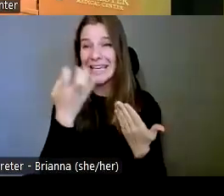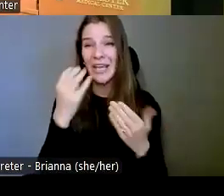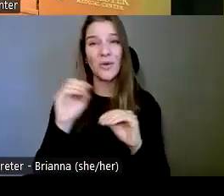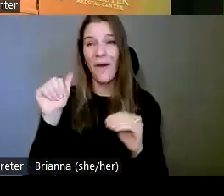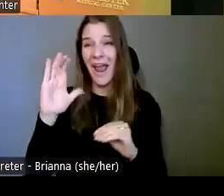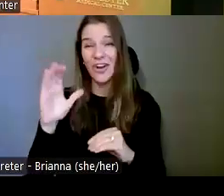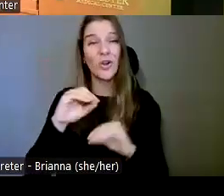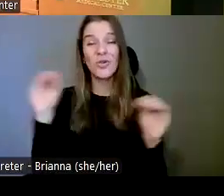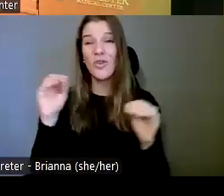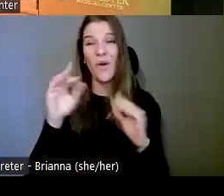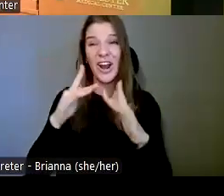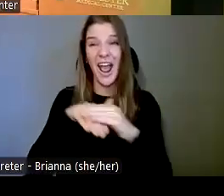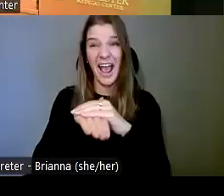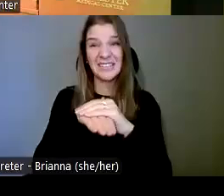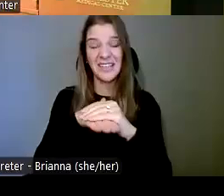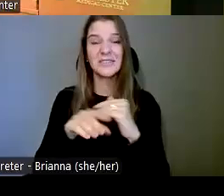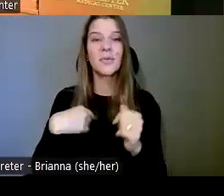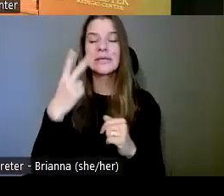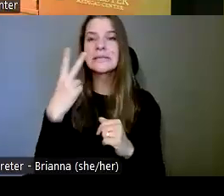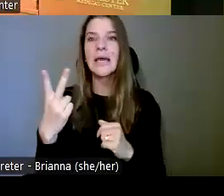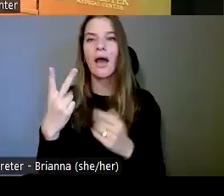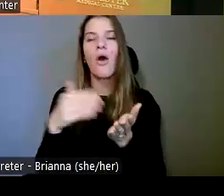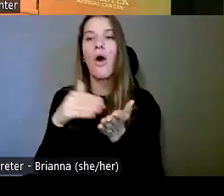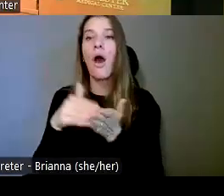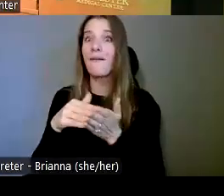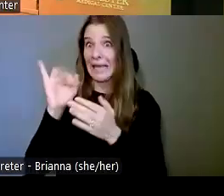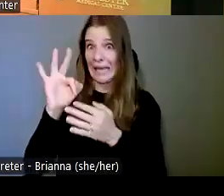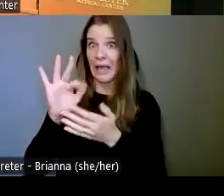idea was that we saw that people were sort of holding up and withdrawing and we wanted